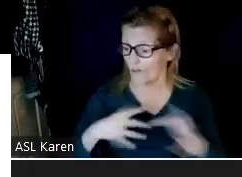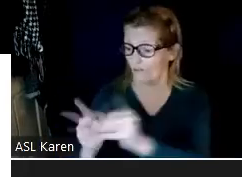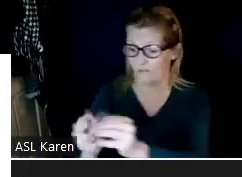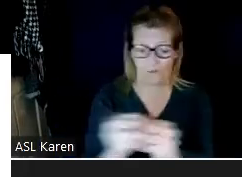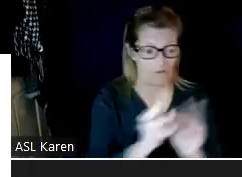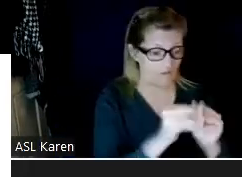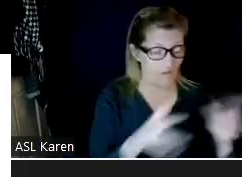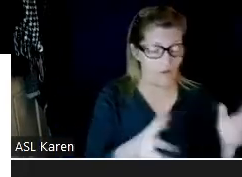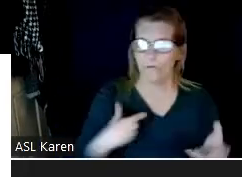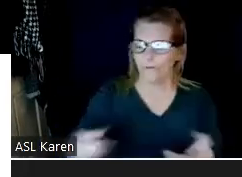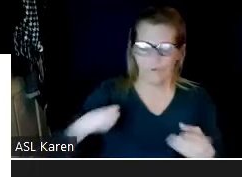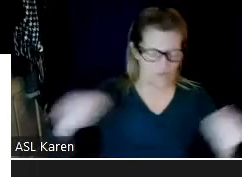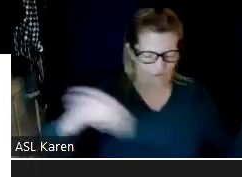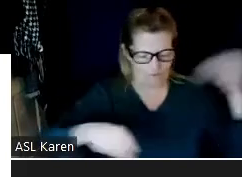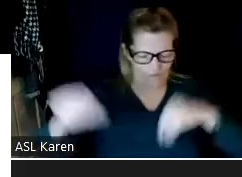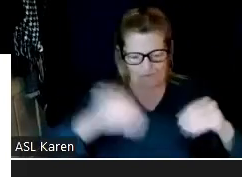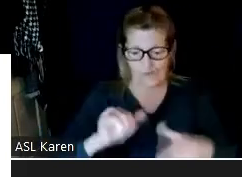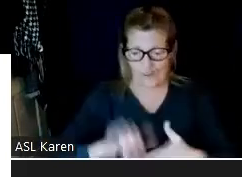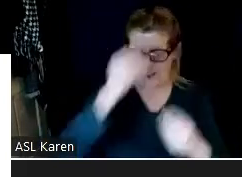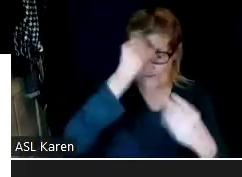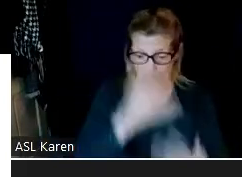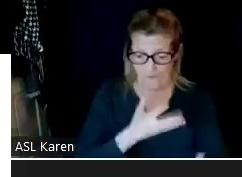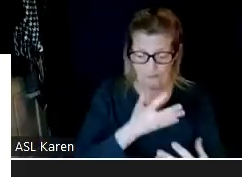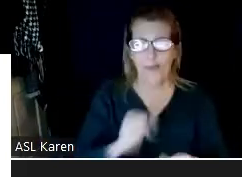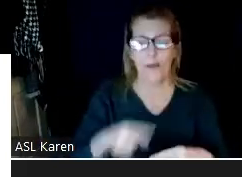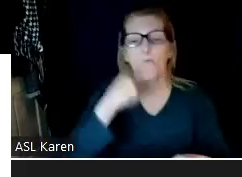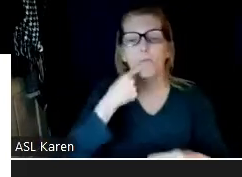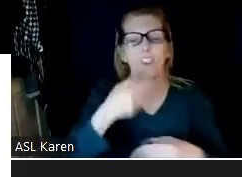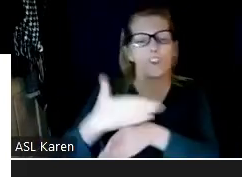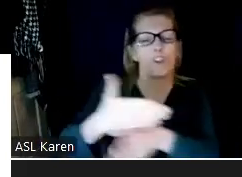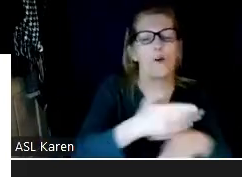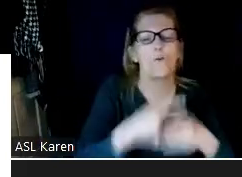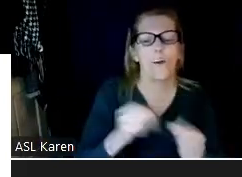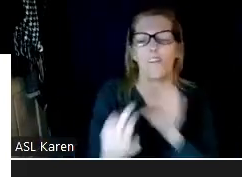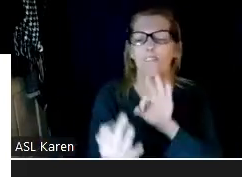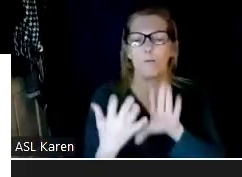the information that we receive and publicly sharing what type of feedback we received,